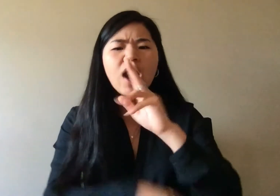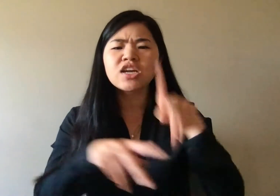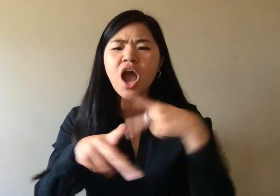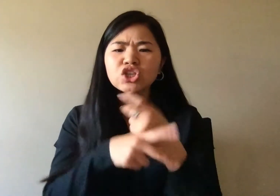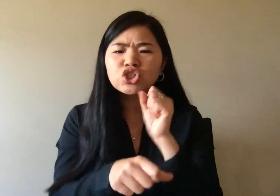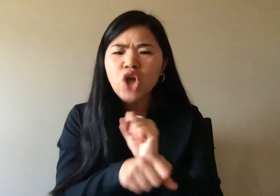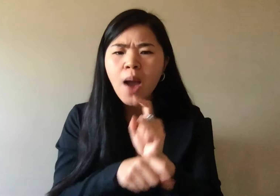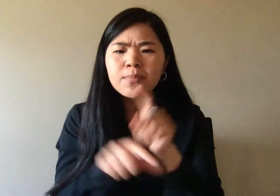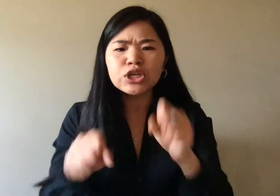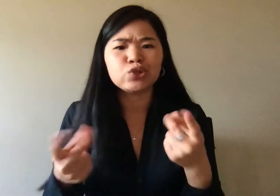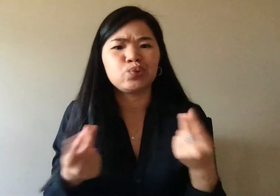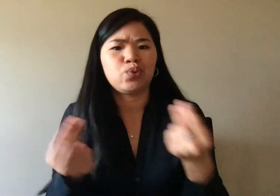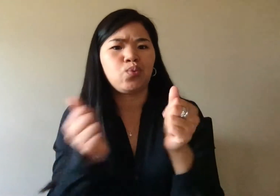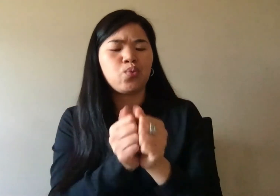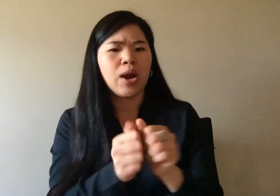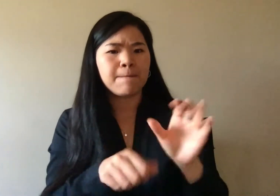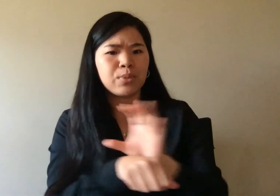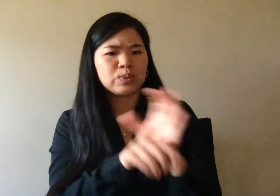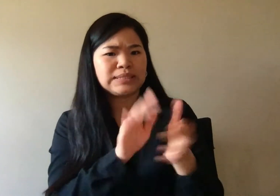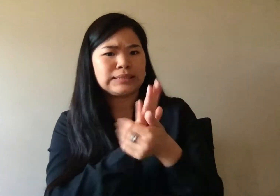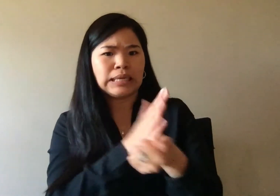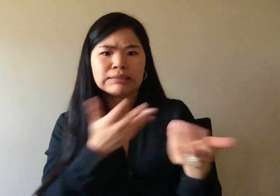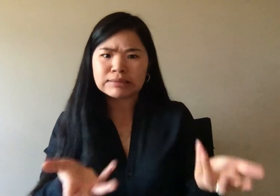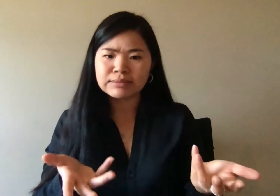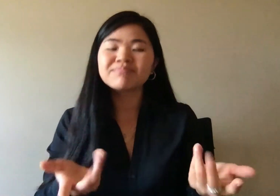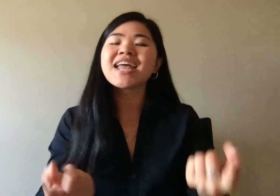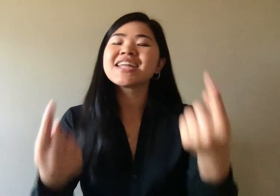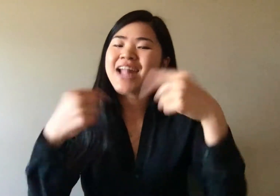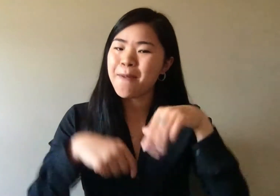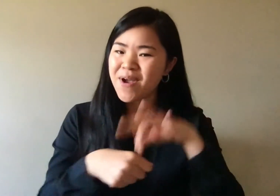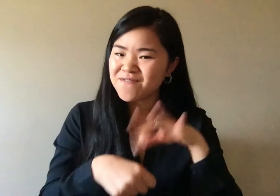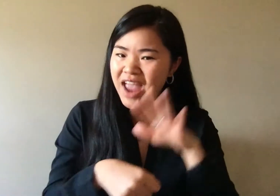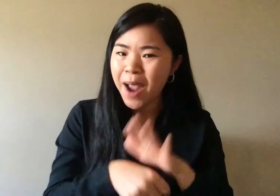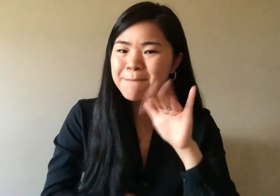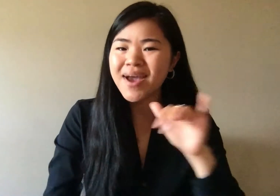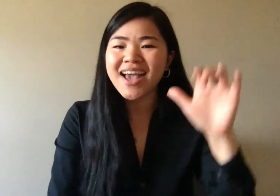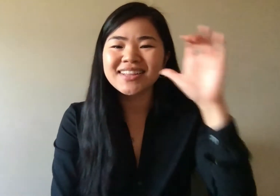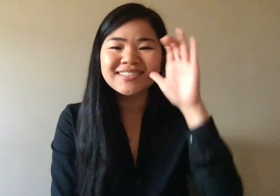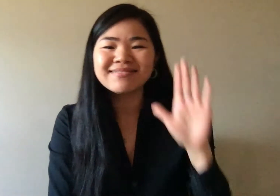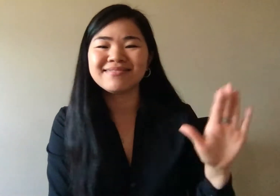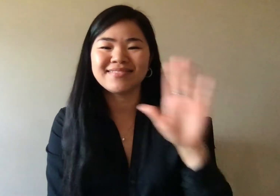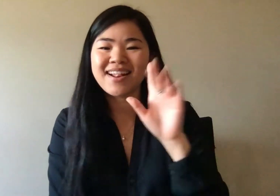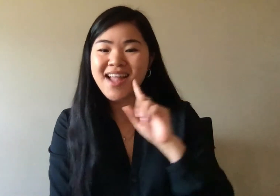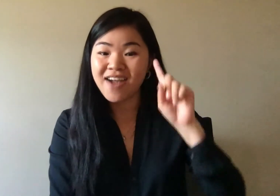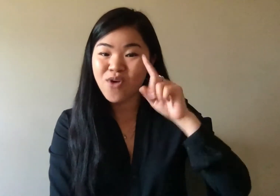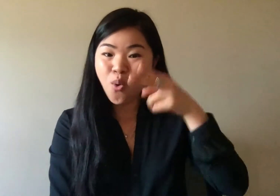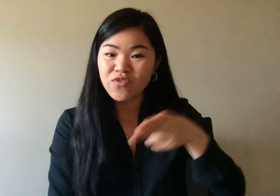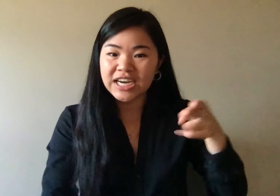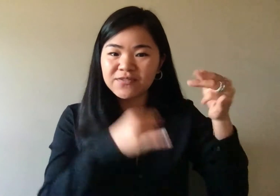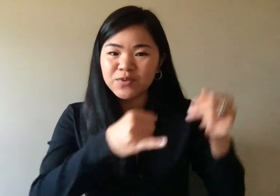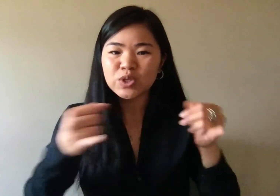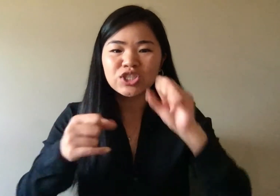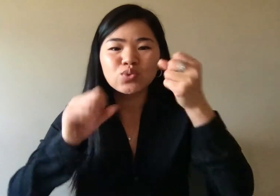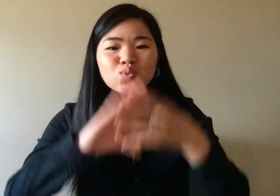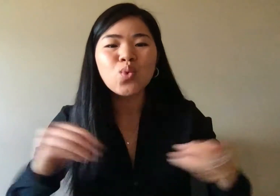What kinds of jobs can you do with computer skills? Find out by listening to deaf and hard of hearing individuals